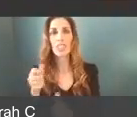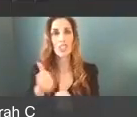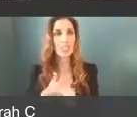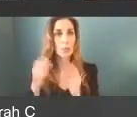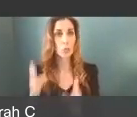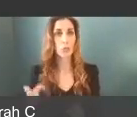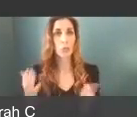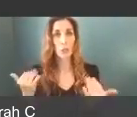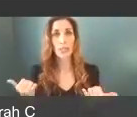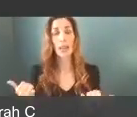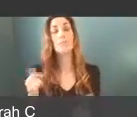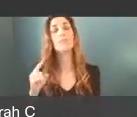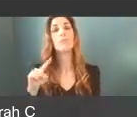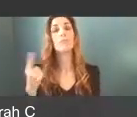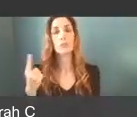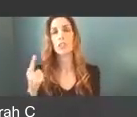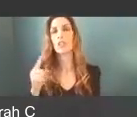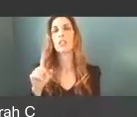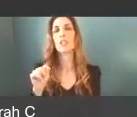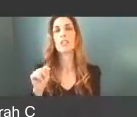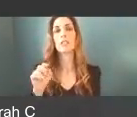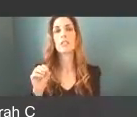We'll start with Todd Shepherd from Broad + Liberty.